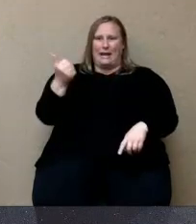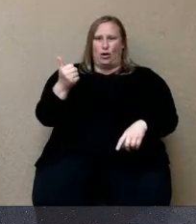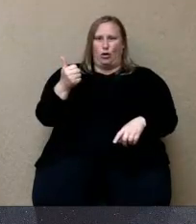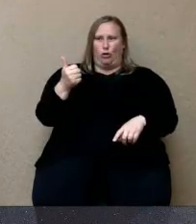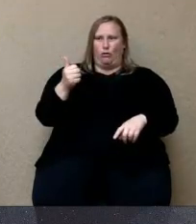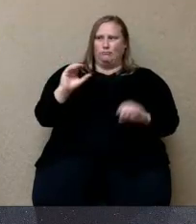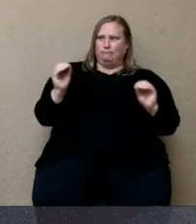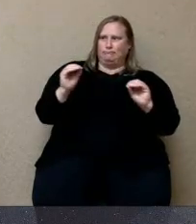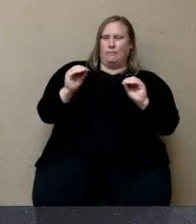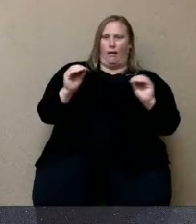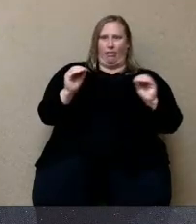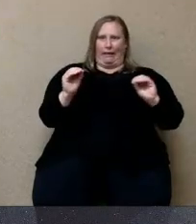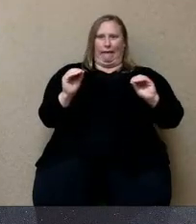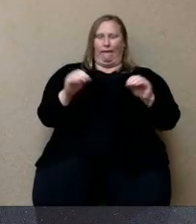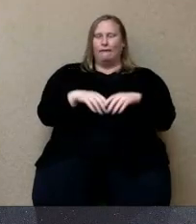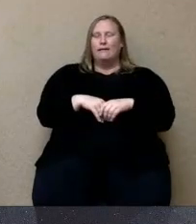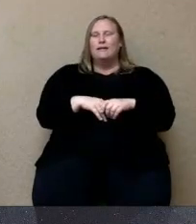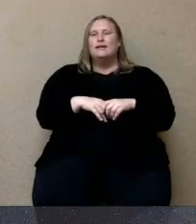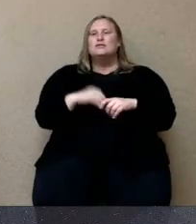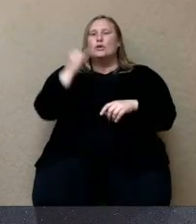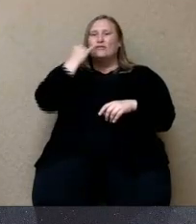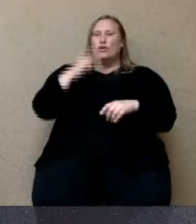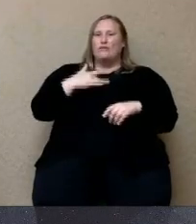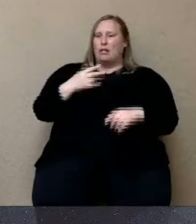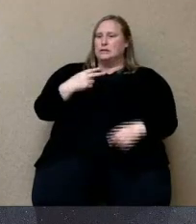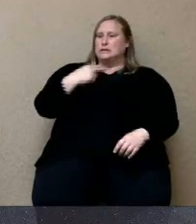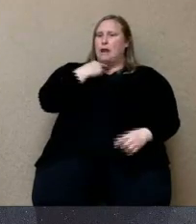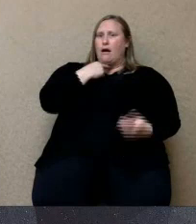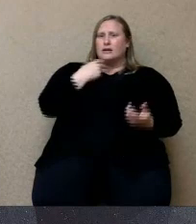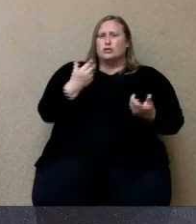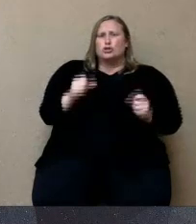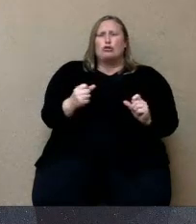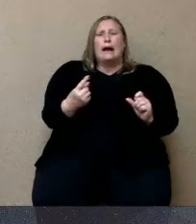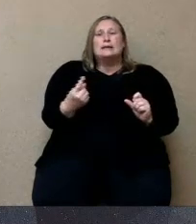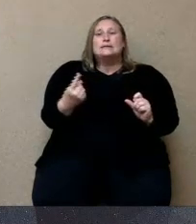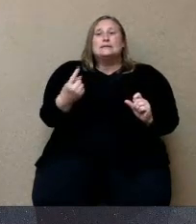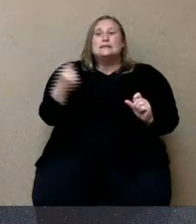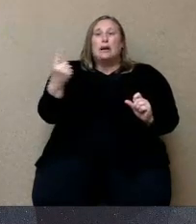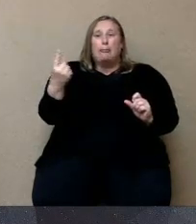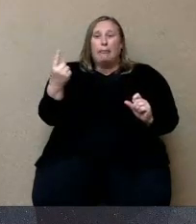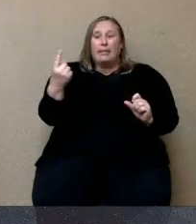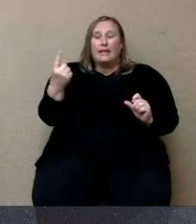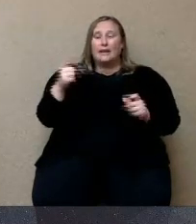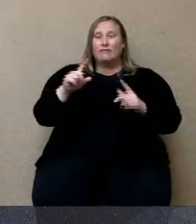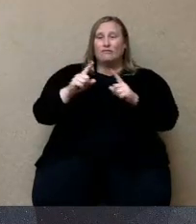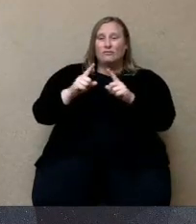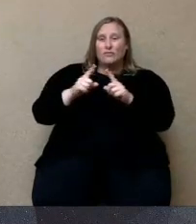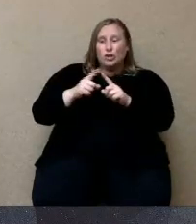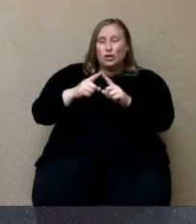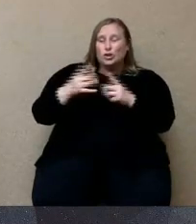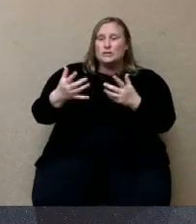So, I think if you feel stuck, try what you know and try where you can and reach out to us for ideas for where to get